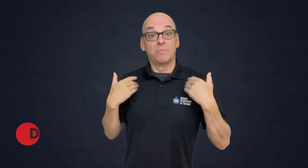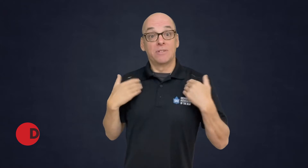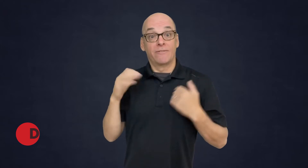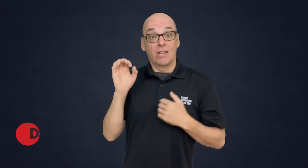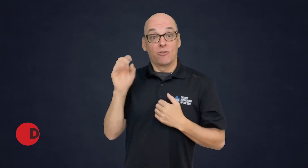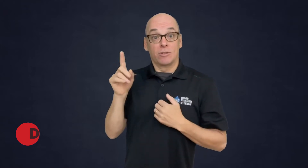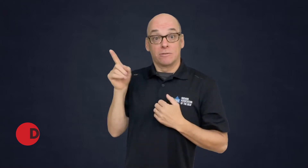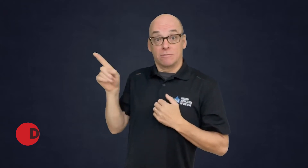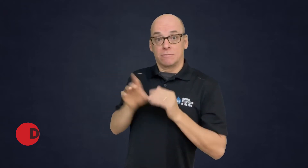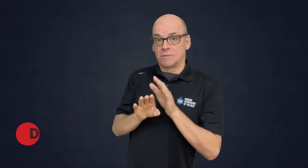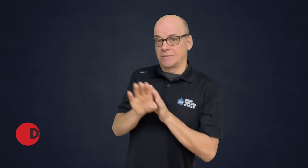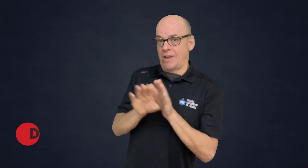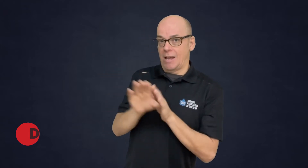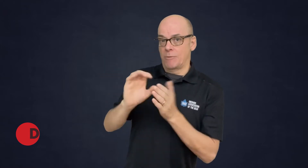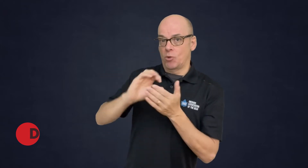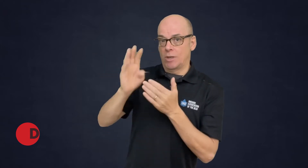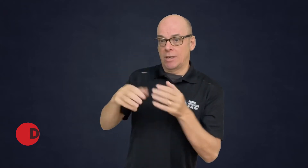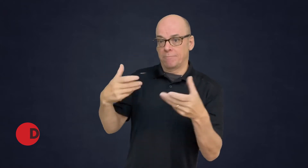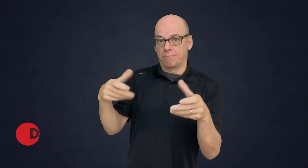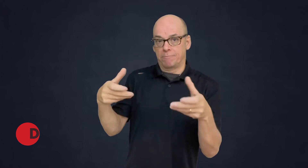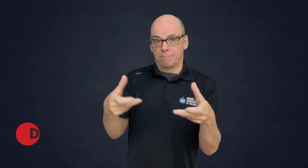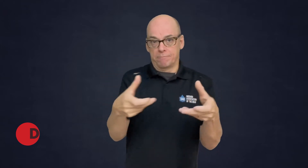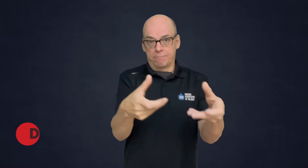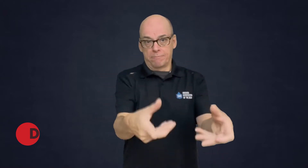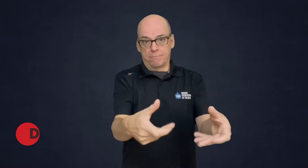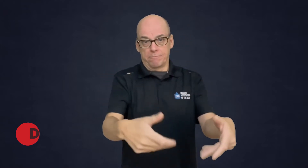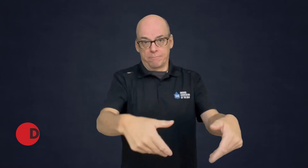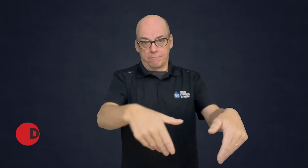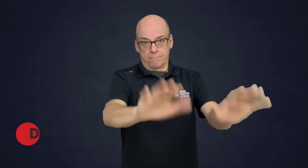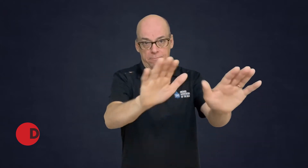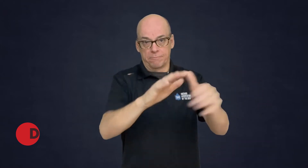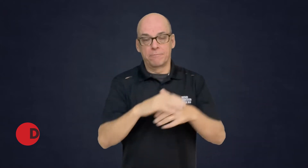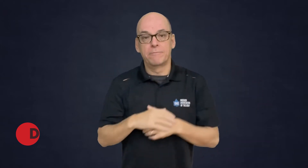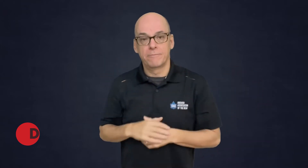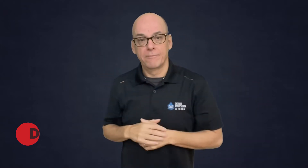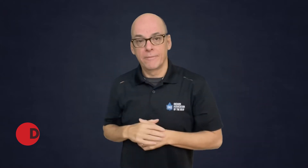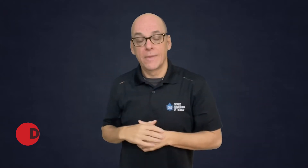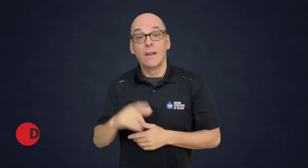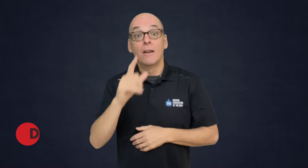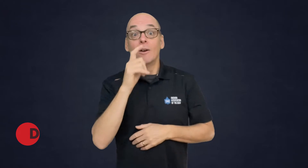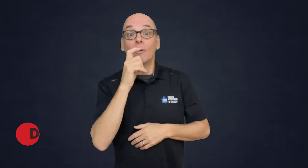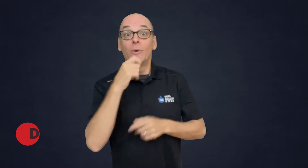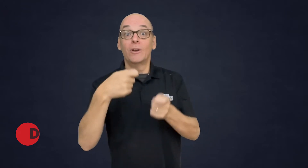the Minister of Education developed and released the curriculum.